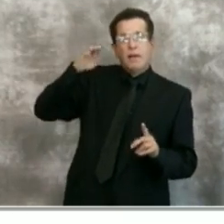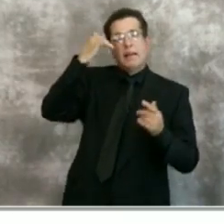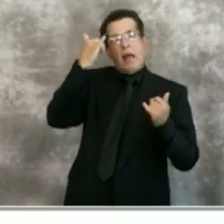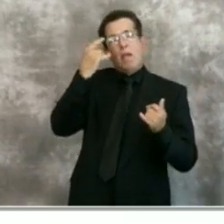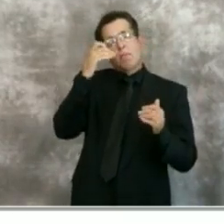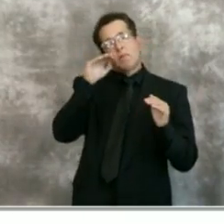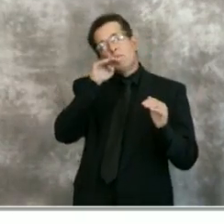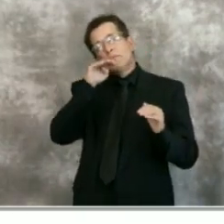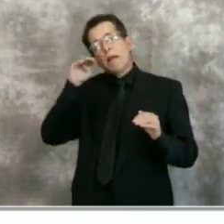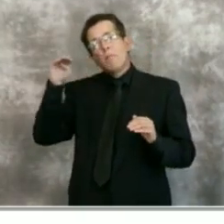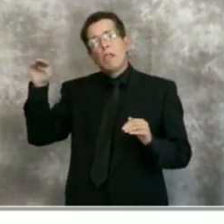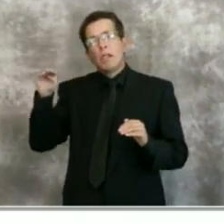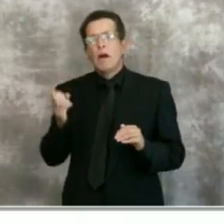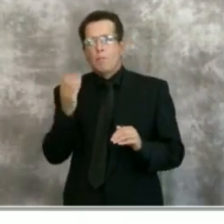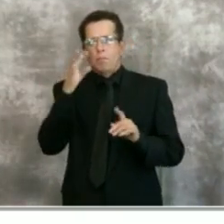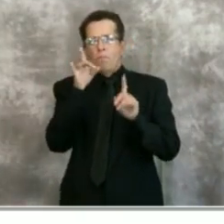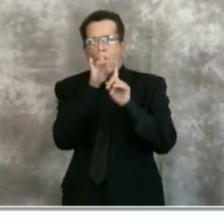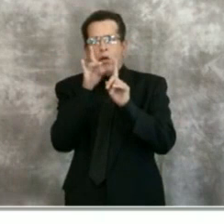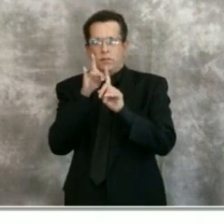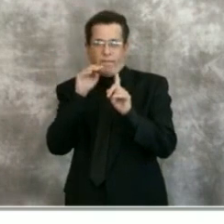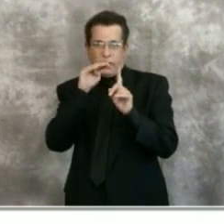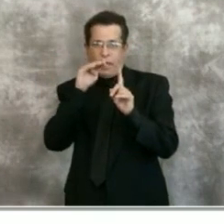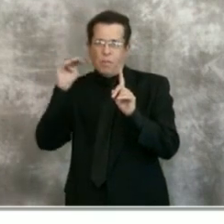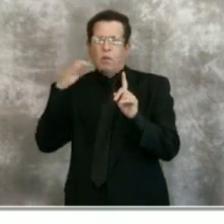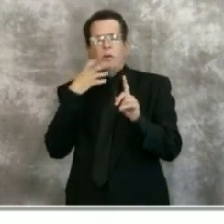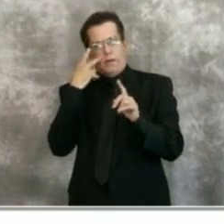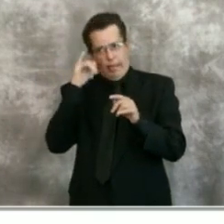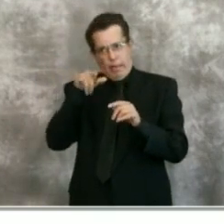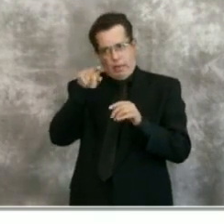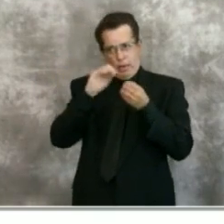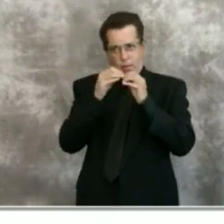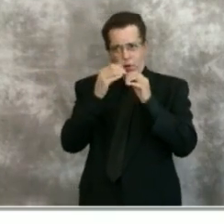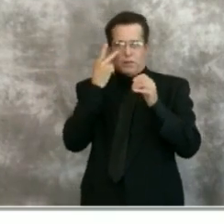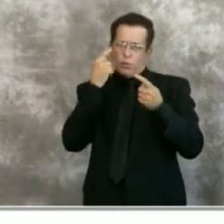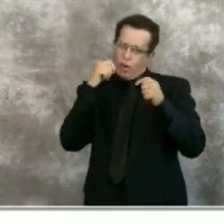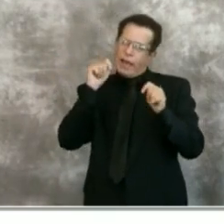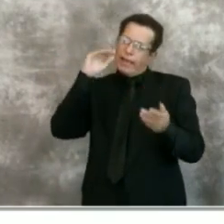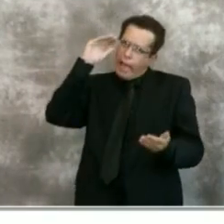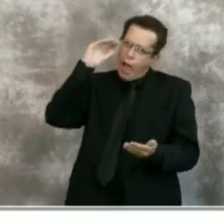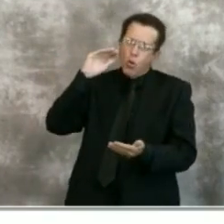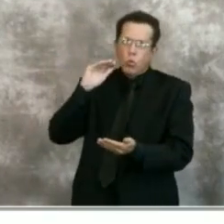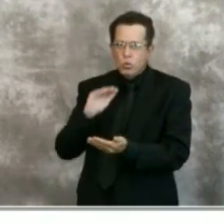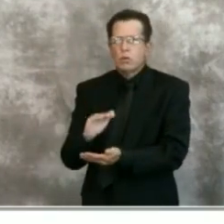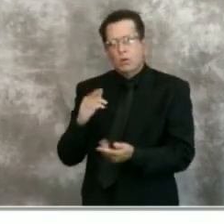POSITIVE. AGAIN YOU CAN SEE ON THE PURPLE IN THERE THE SIGNIFICANT INCREASE THAT WE SAW WE APPEAR TO HAVE STABILIZED A BIT IN PERCENTAGE